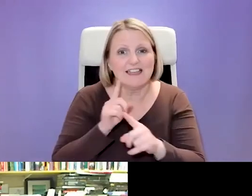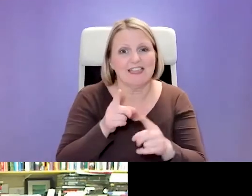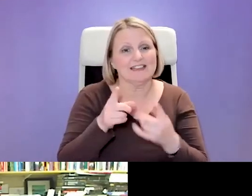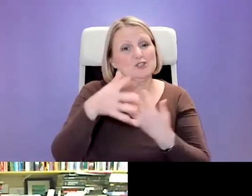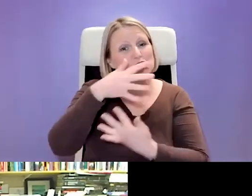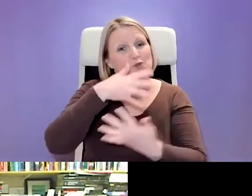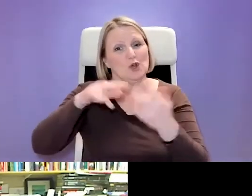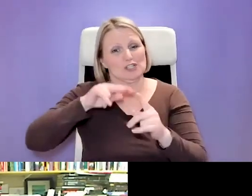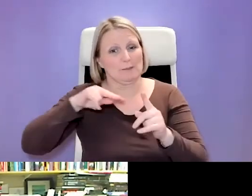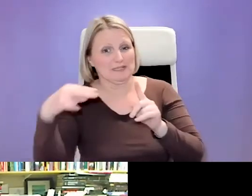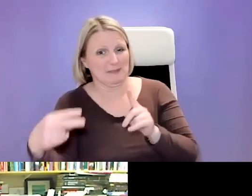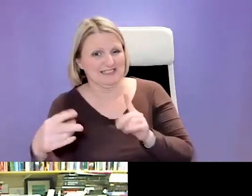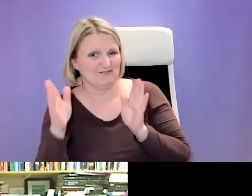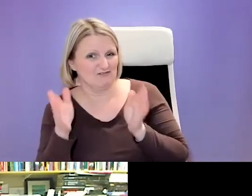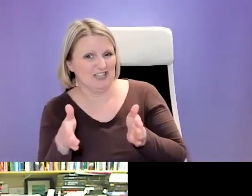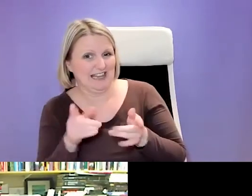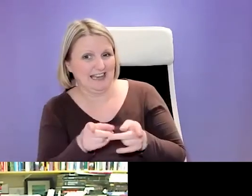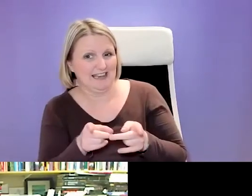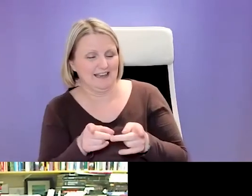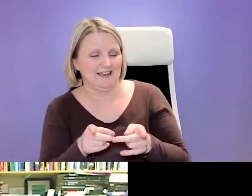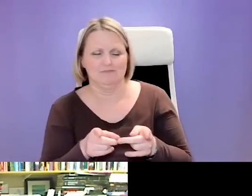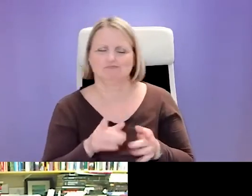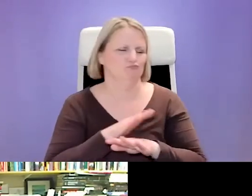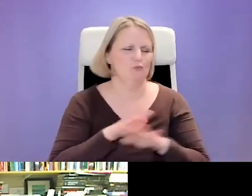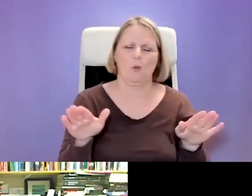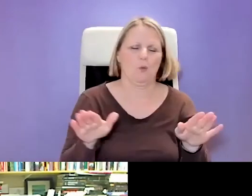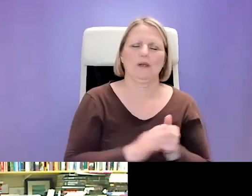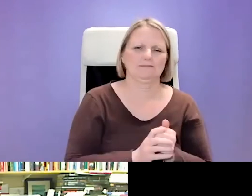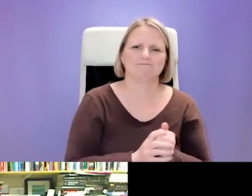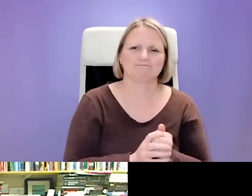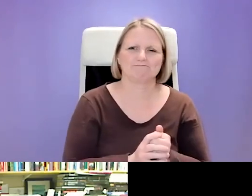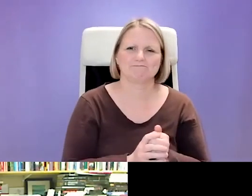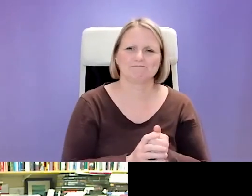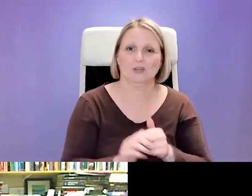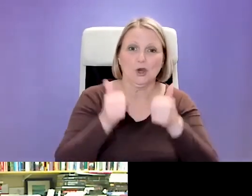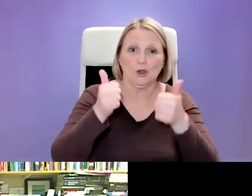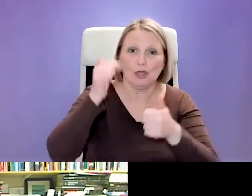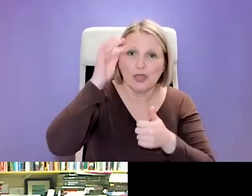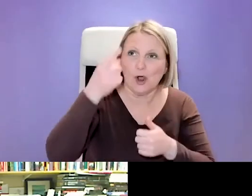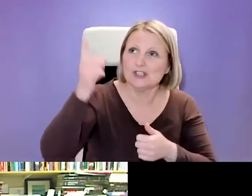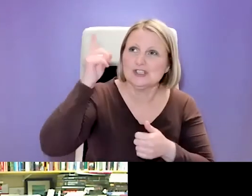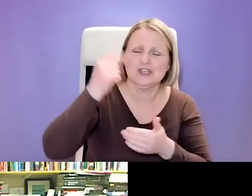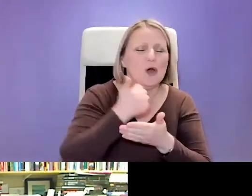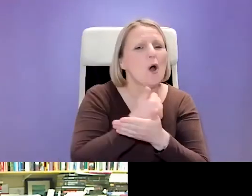and I would say to that determinedly not. I would say good theology always takes up the insights,